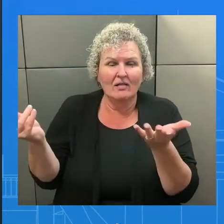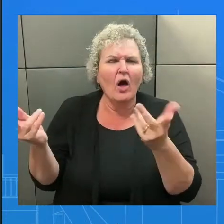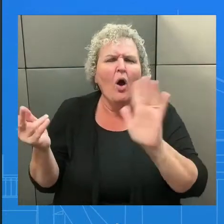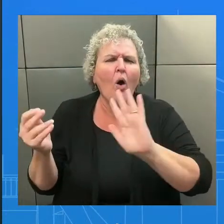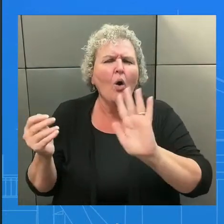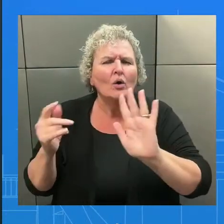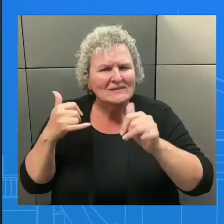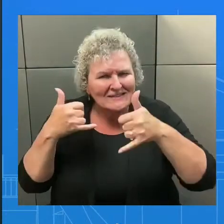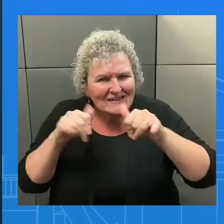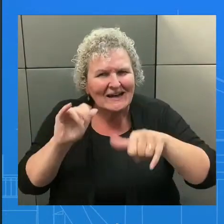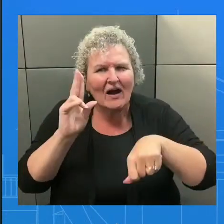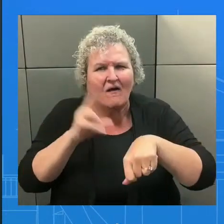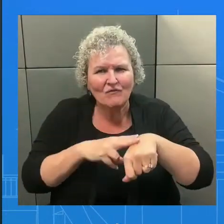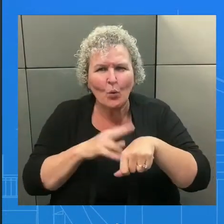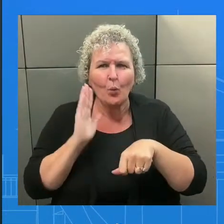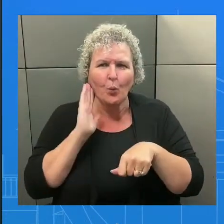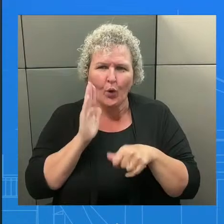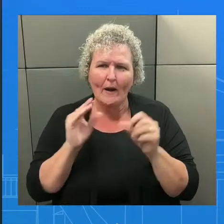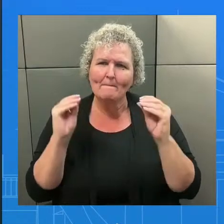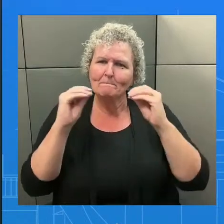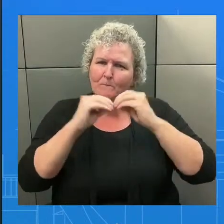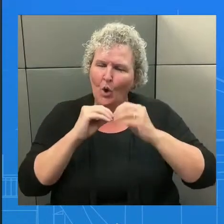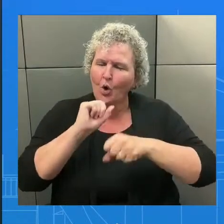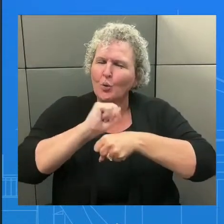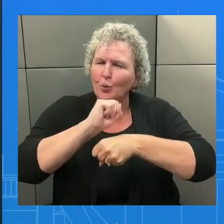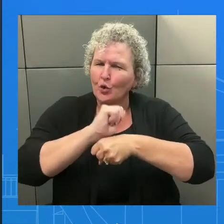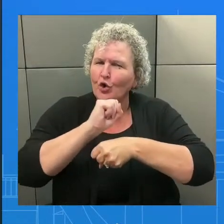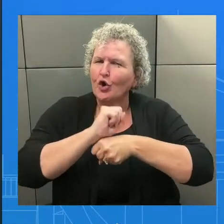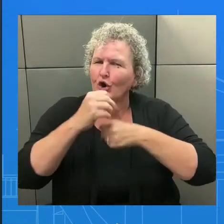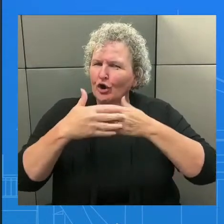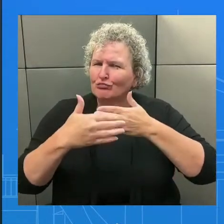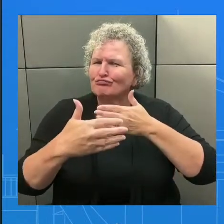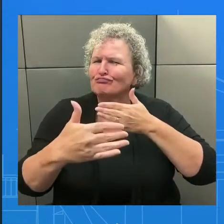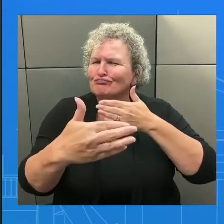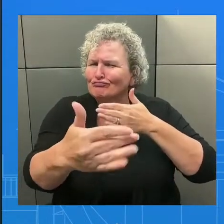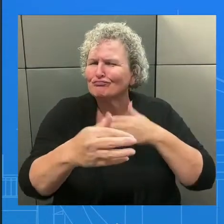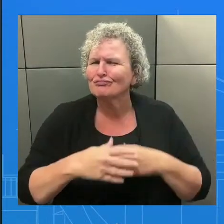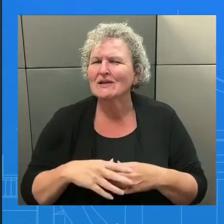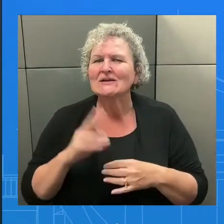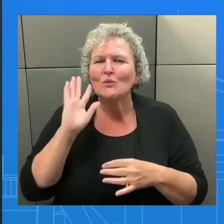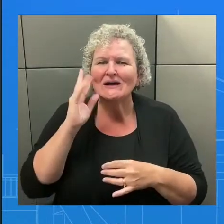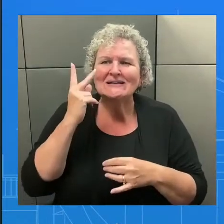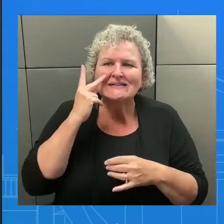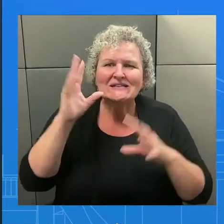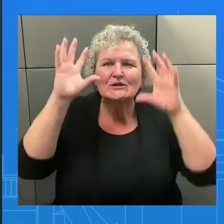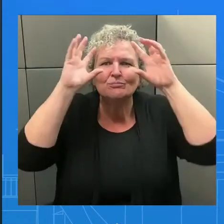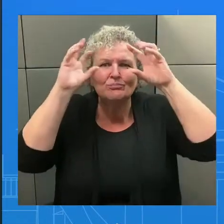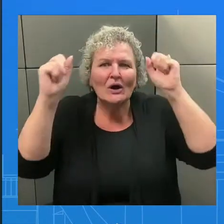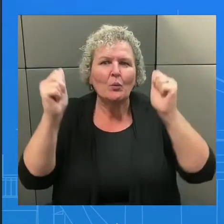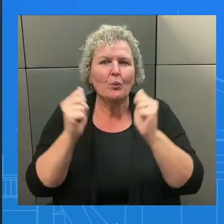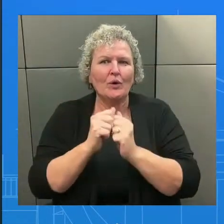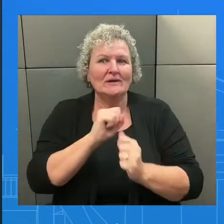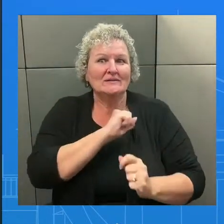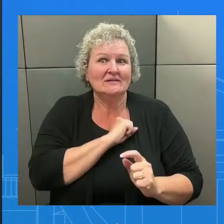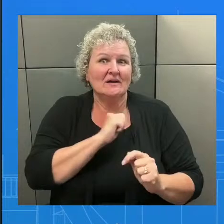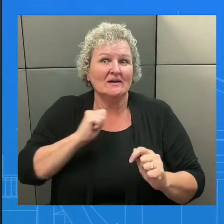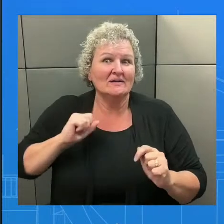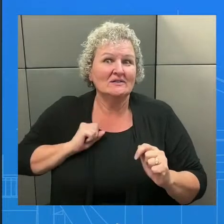You saw what the president did with Senator Bernie Sanders in New Hampshire -- in Concord, New Hampshire, answering and lay- -- and laying out what the --